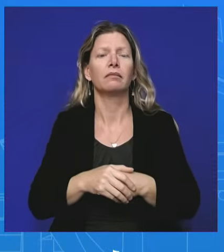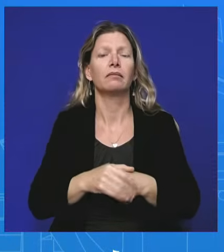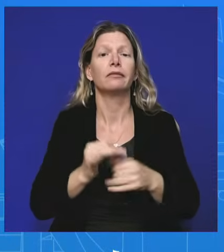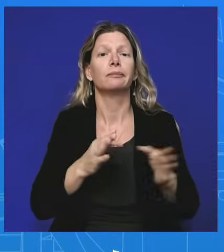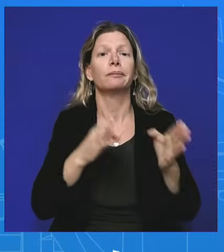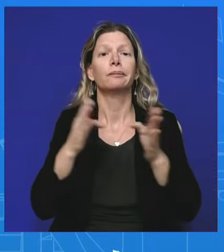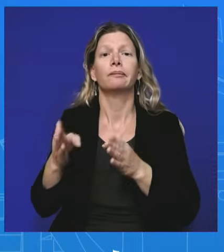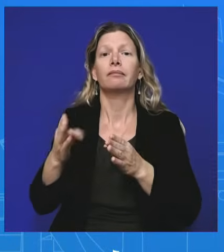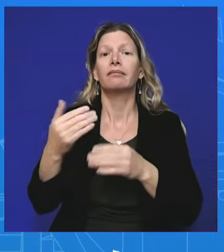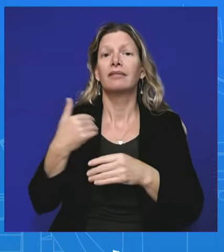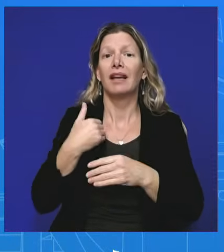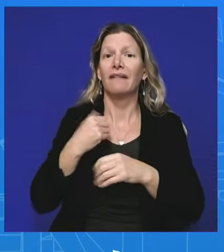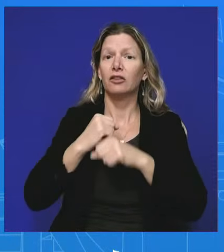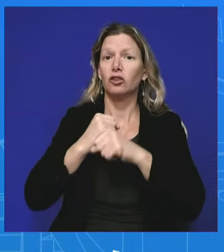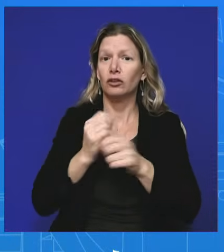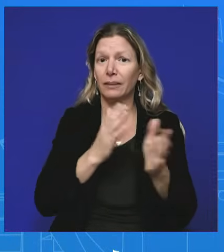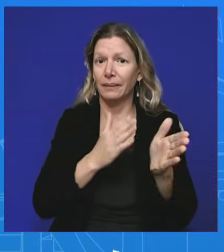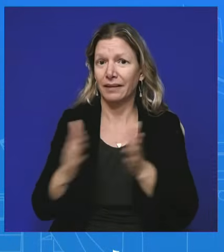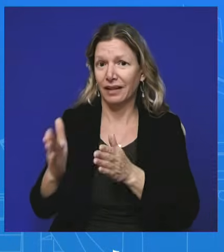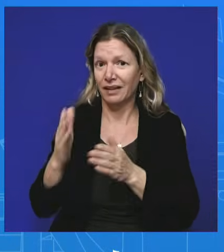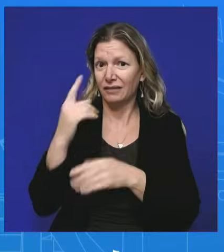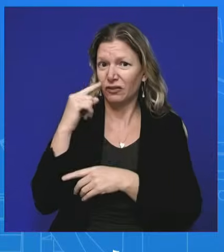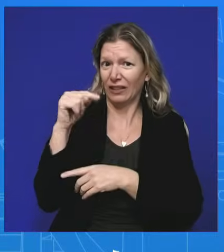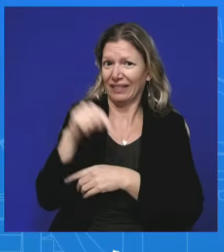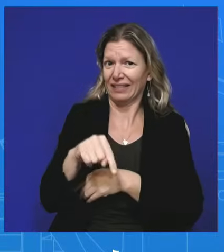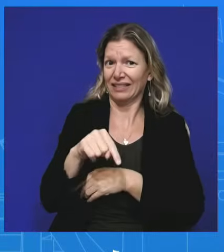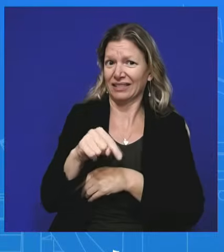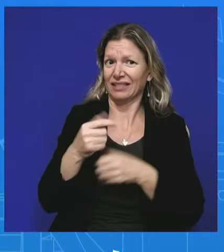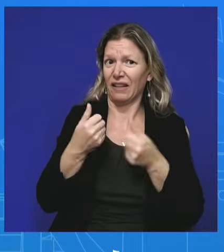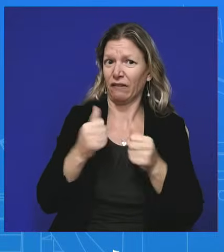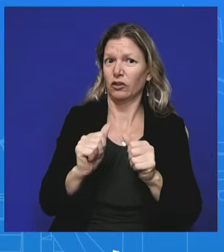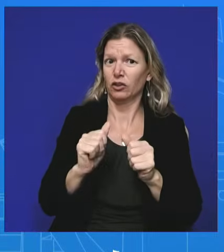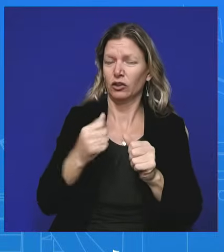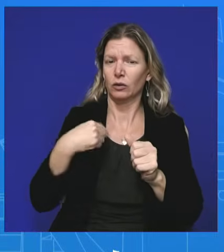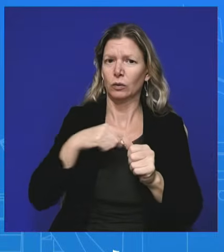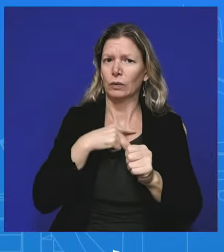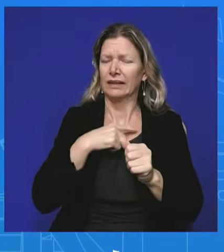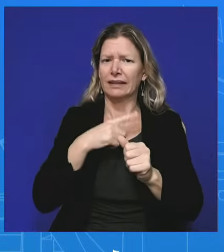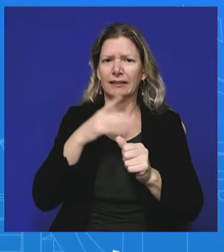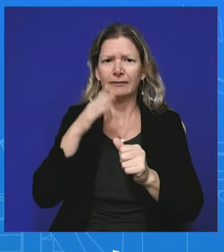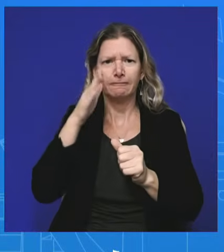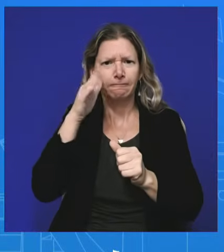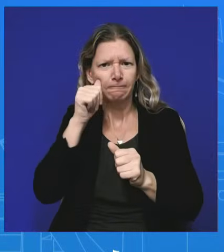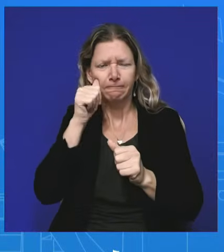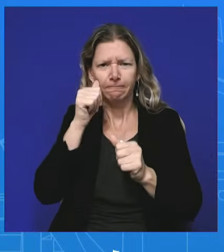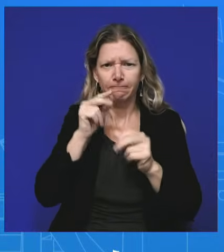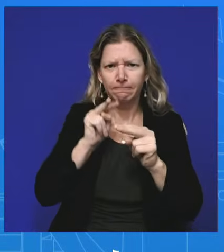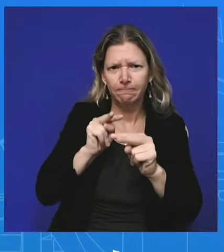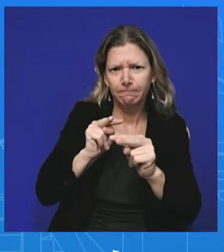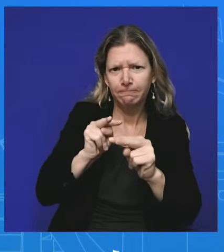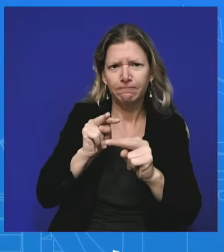to the -- our service members that are working on the pier and humanitarian aid organizations and workers helping with the distribution